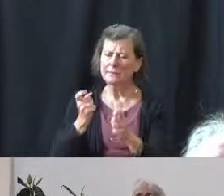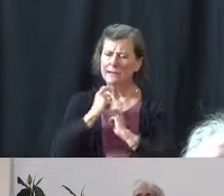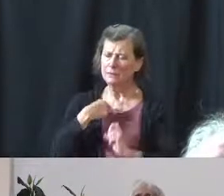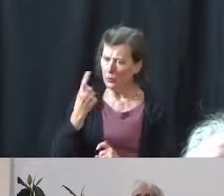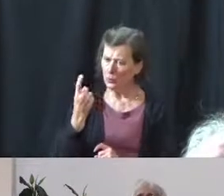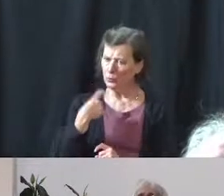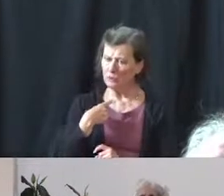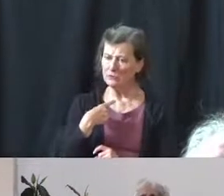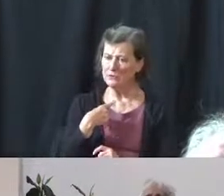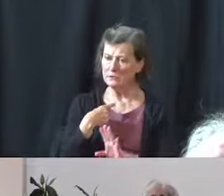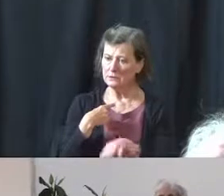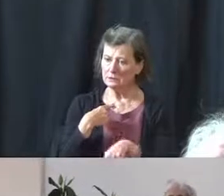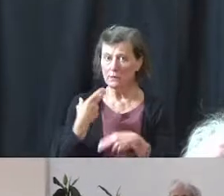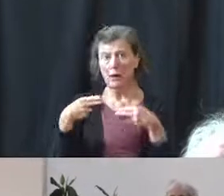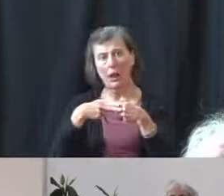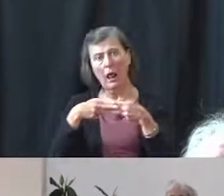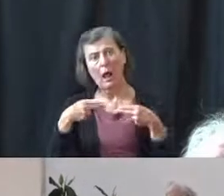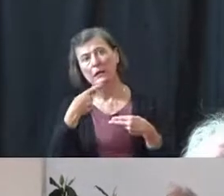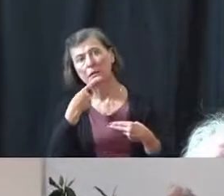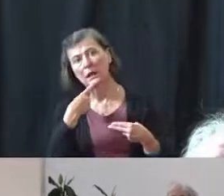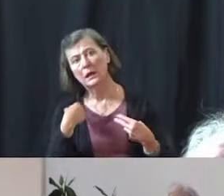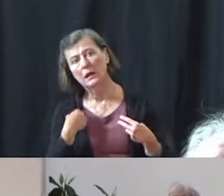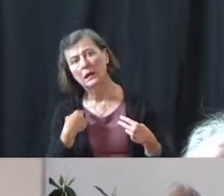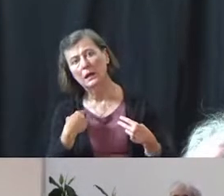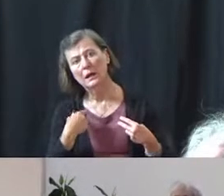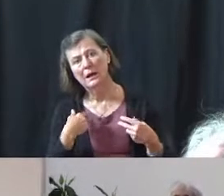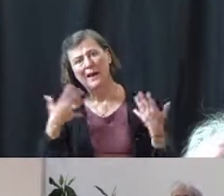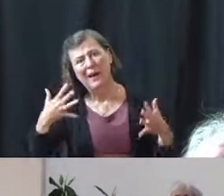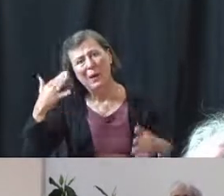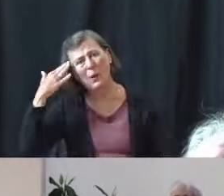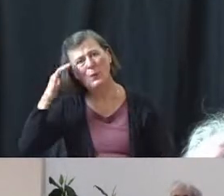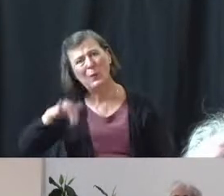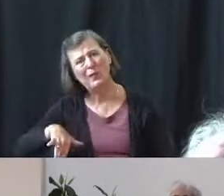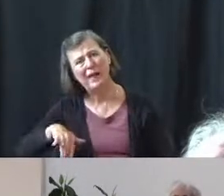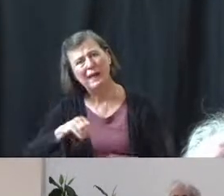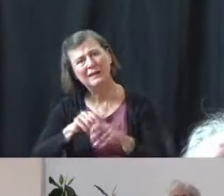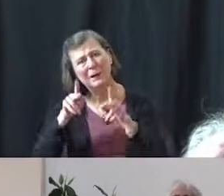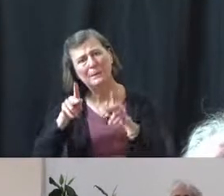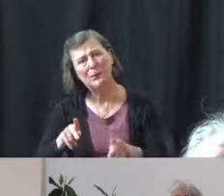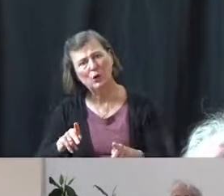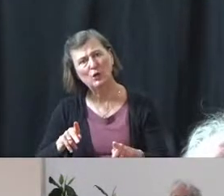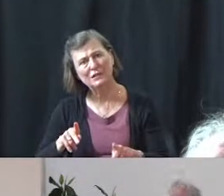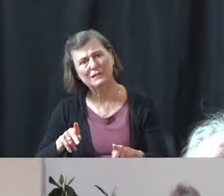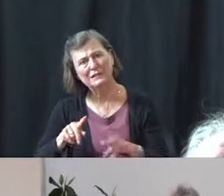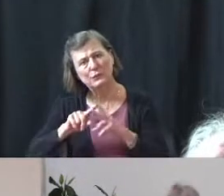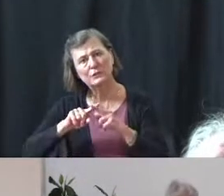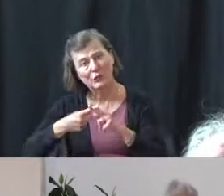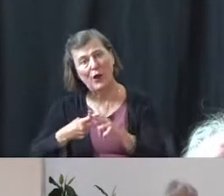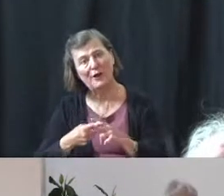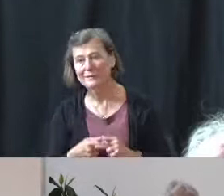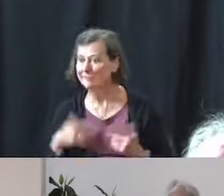Okay, there's a slide saying we're, I already knew that, in-person services have resumed,